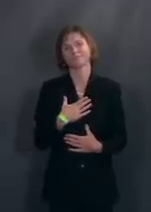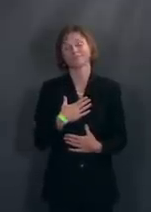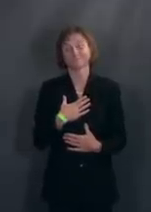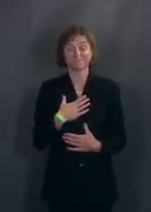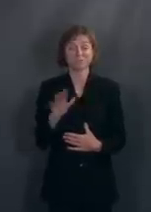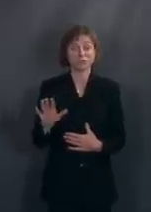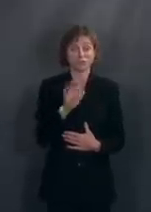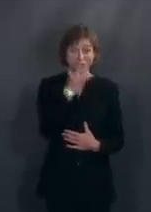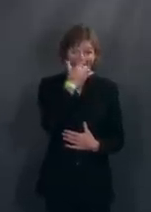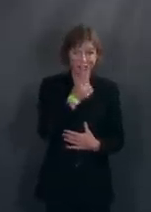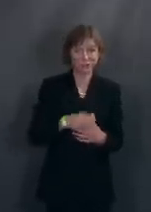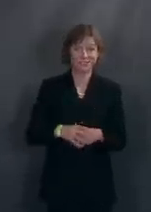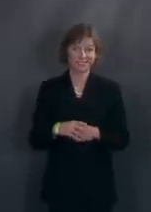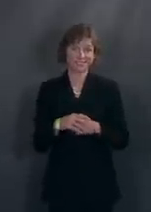and we're doing everything we can